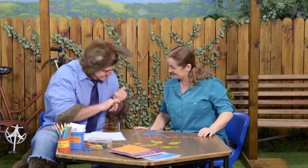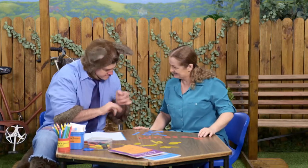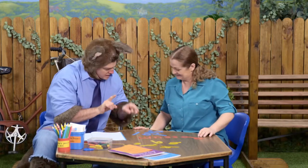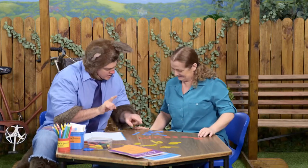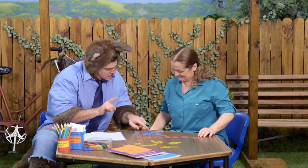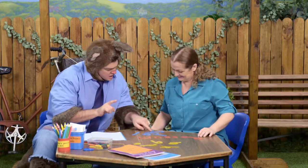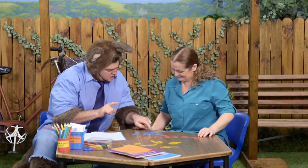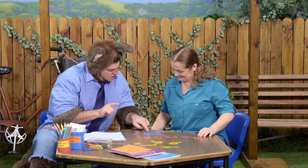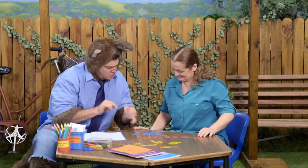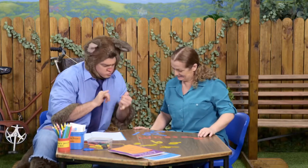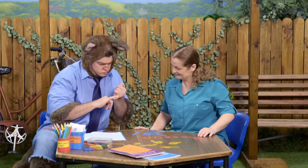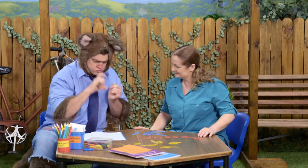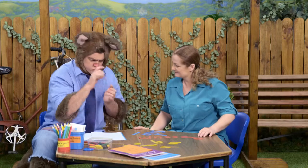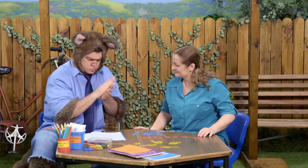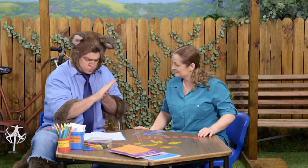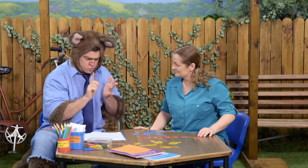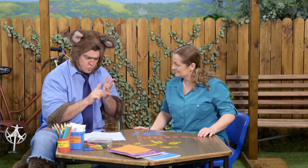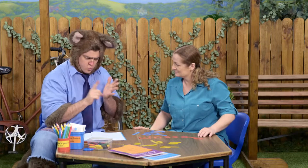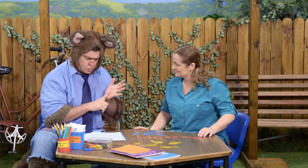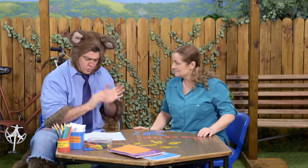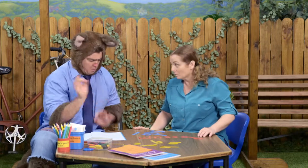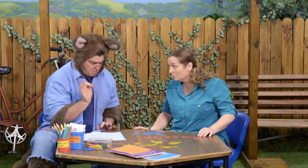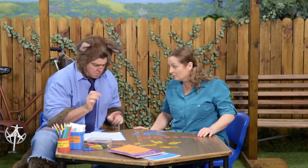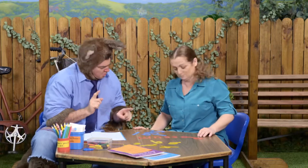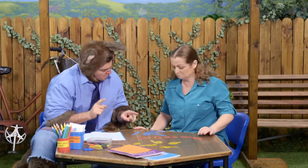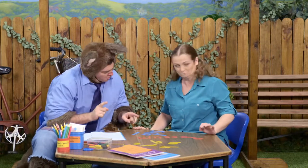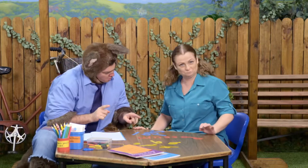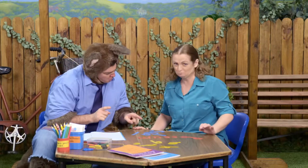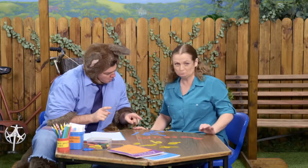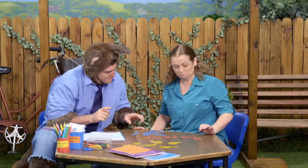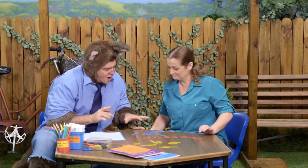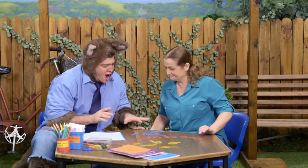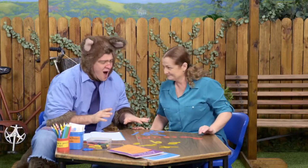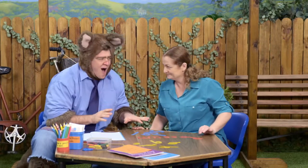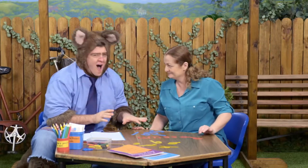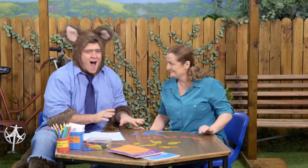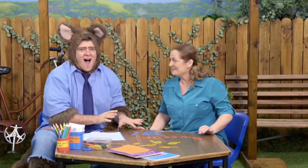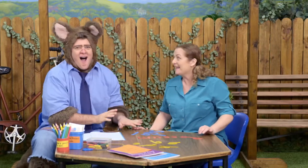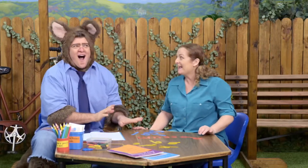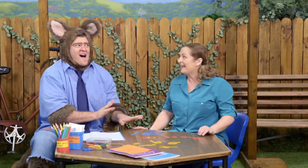S. School... No. No? Oh.